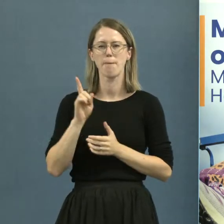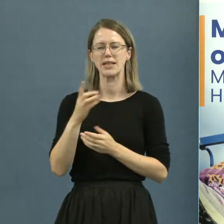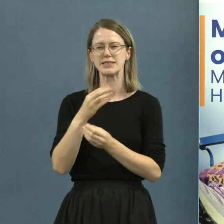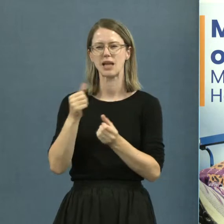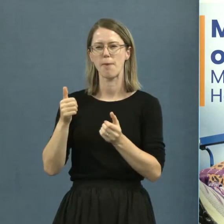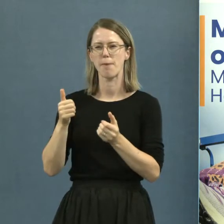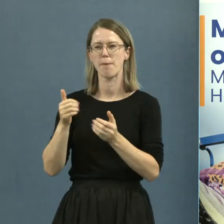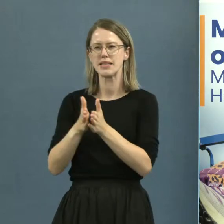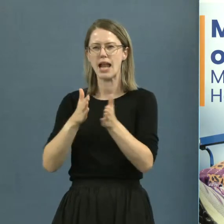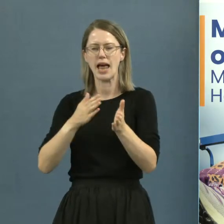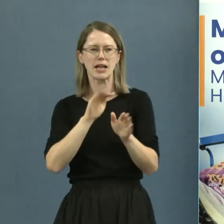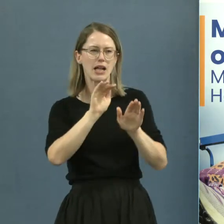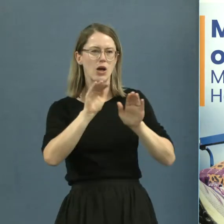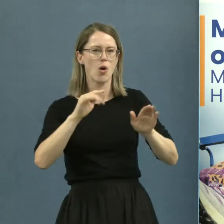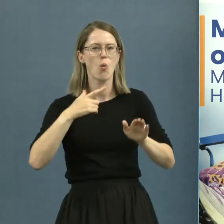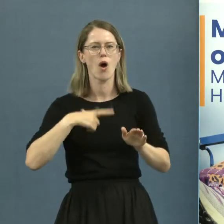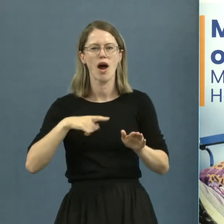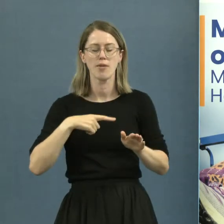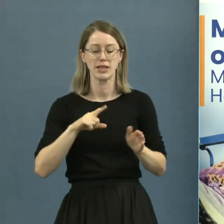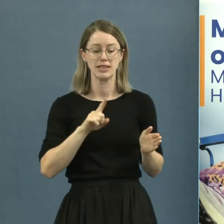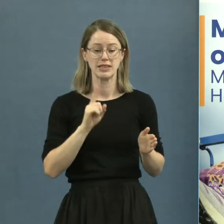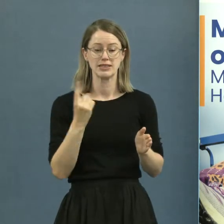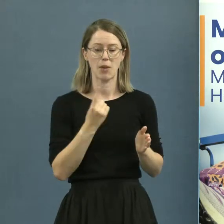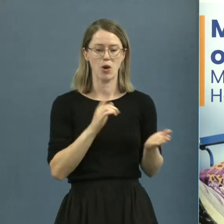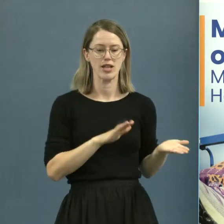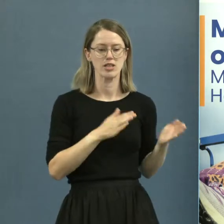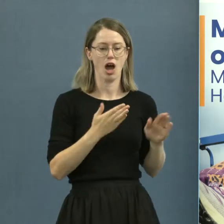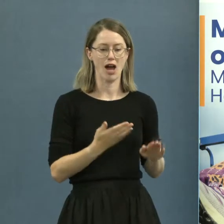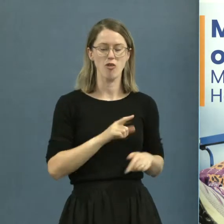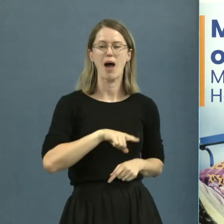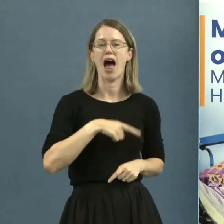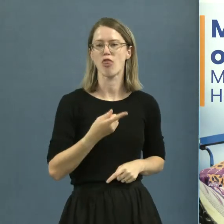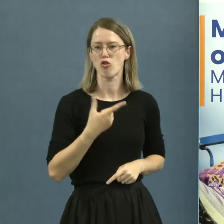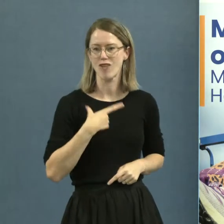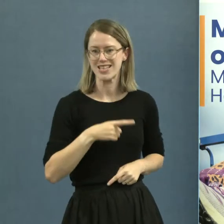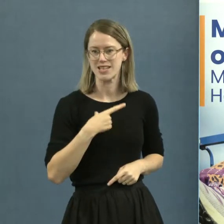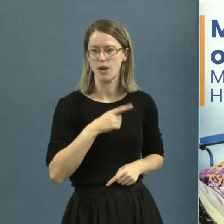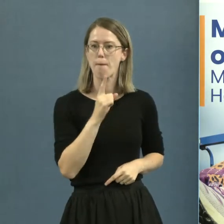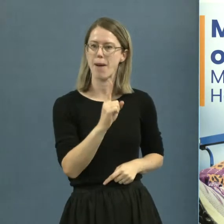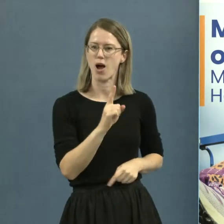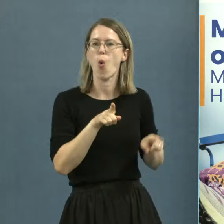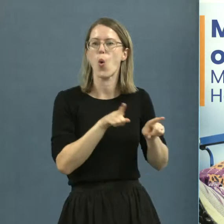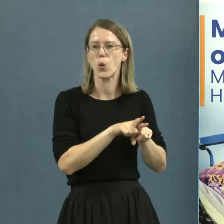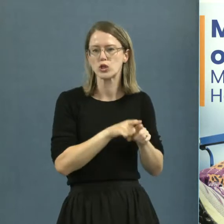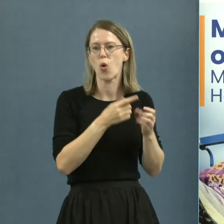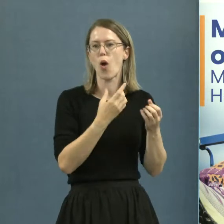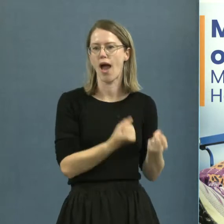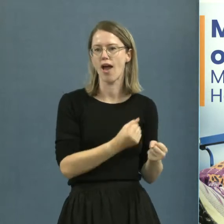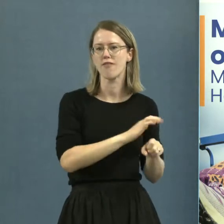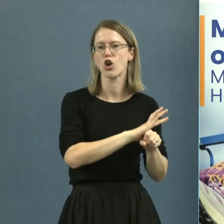to reporting can be associated with people dying with, rather